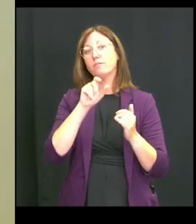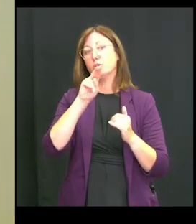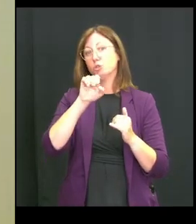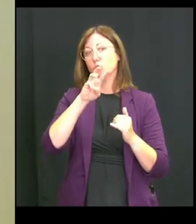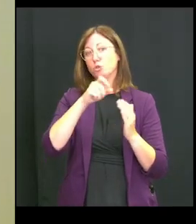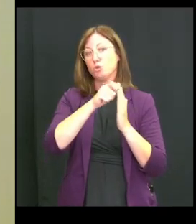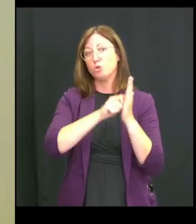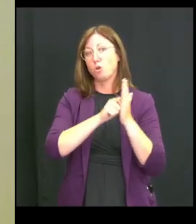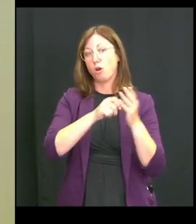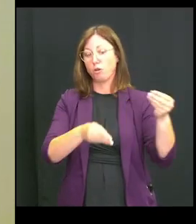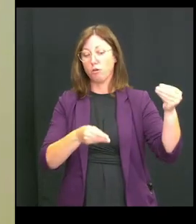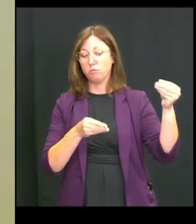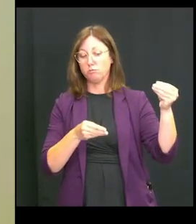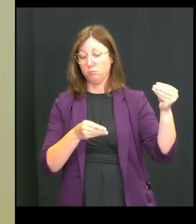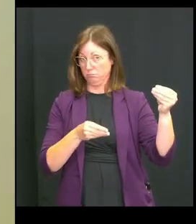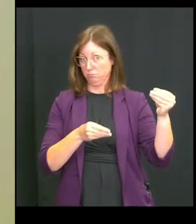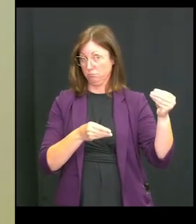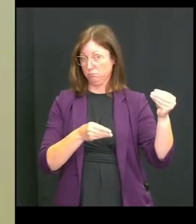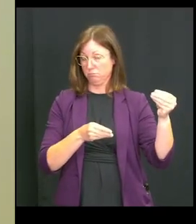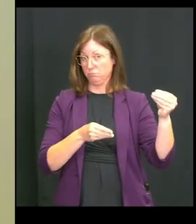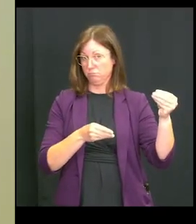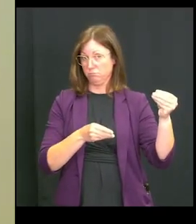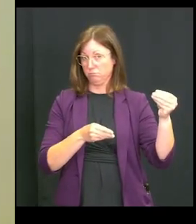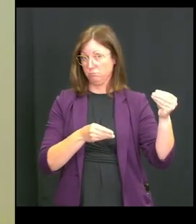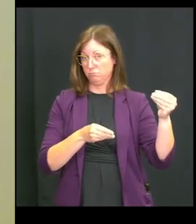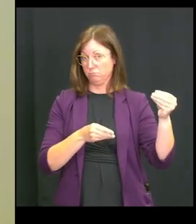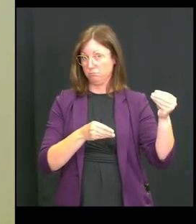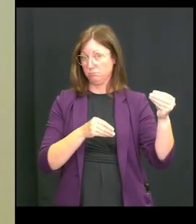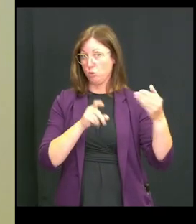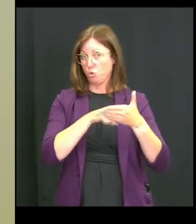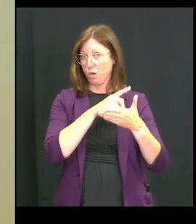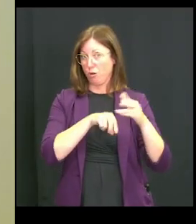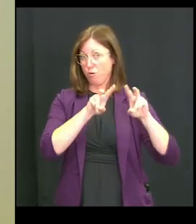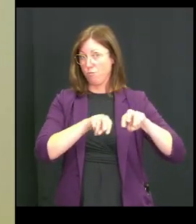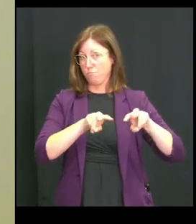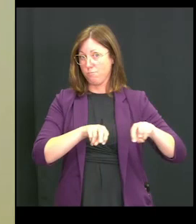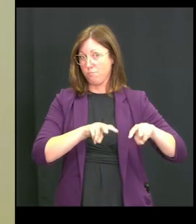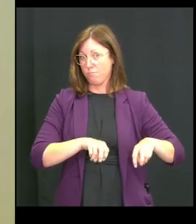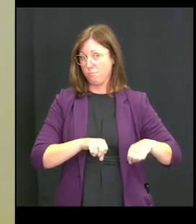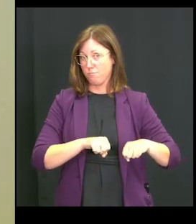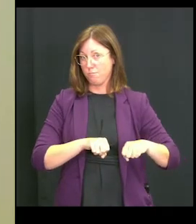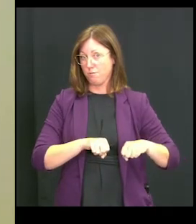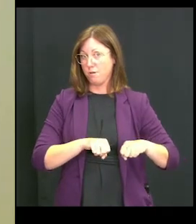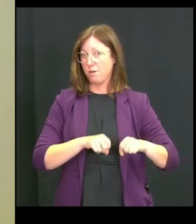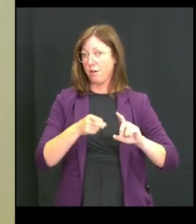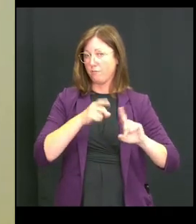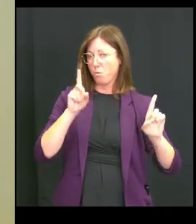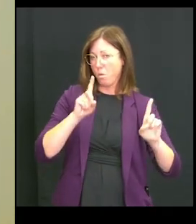of the information they encounter. Lateral reading and so on, these kinds of strategies,